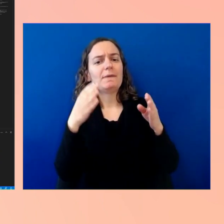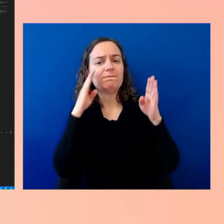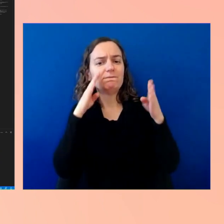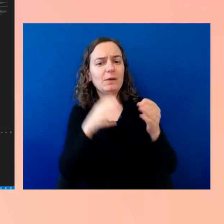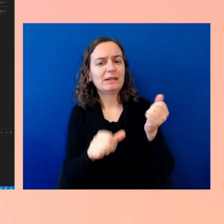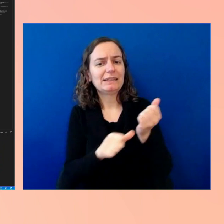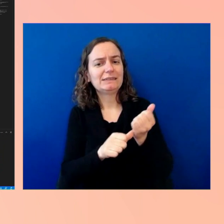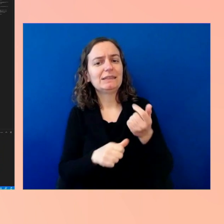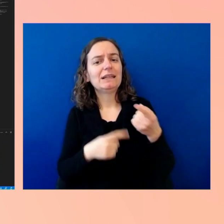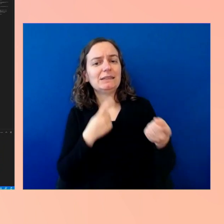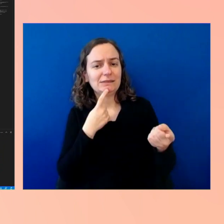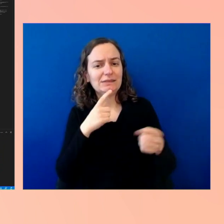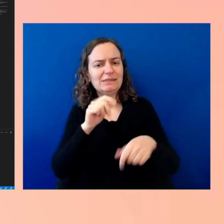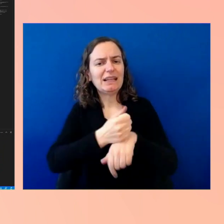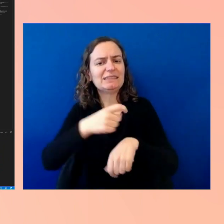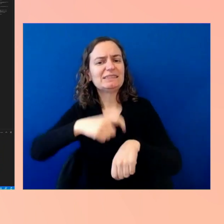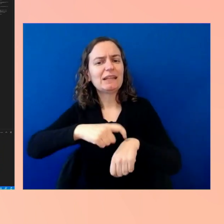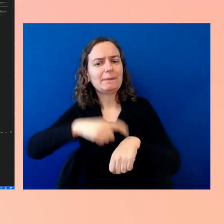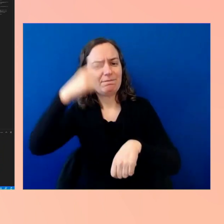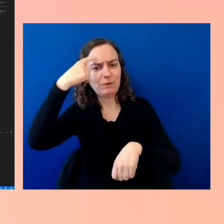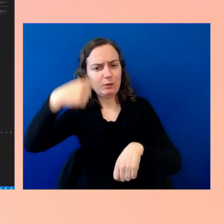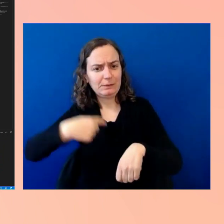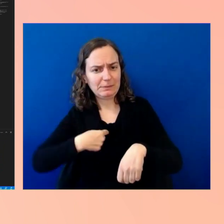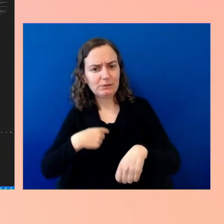so I can get started coding in a few seconds.